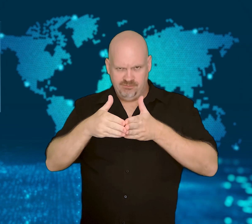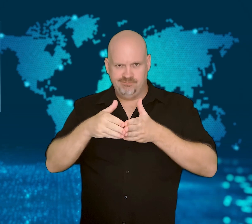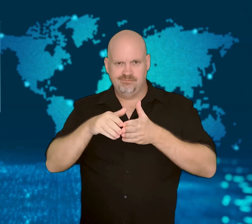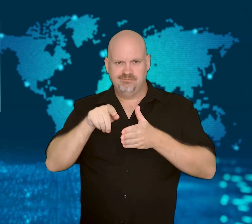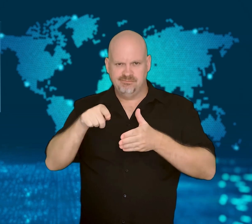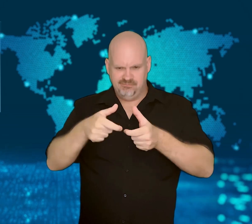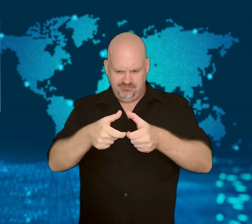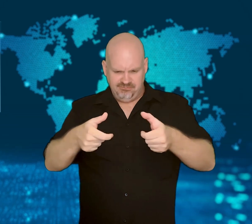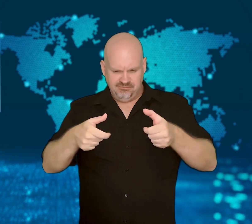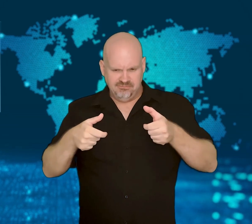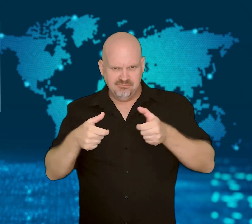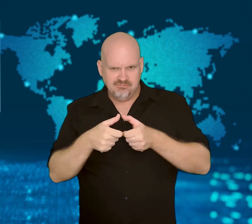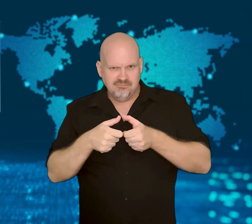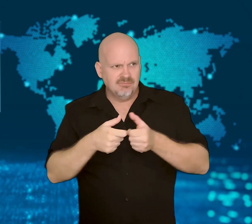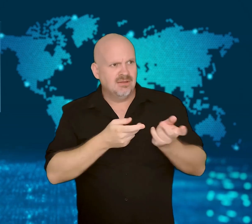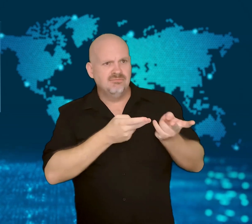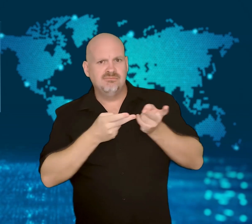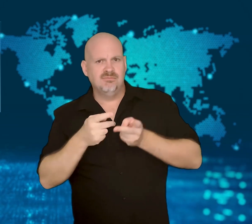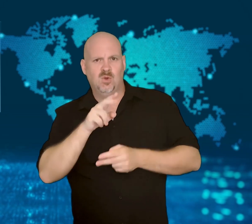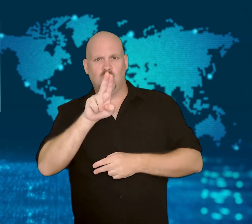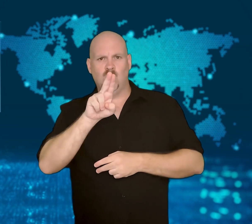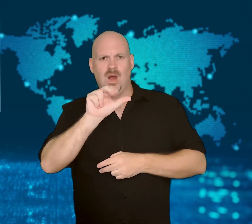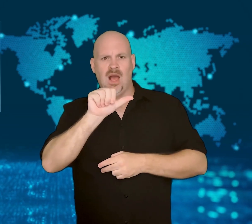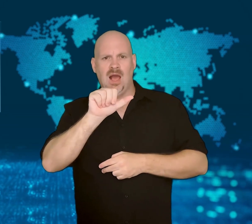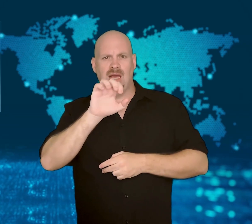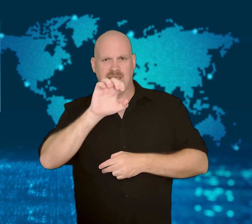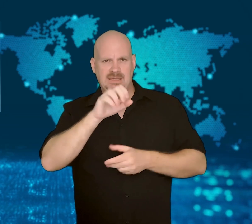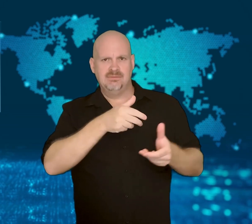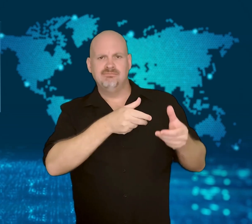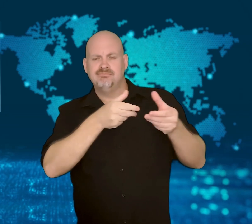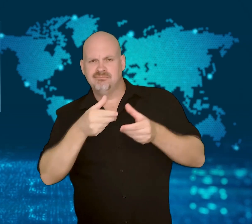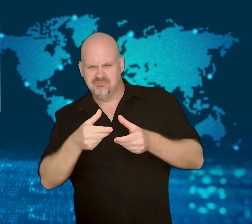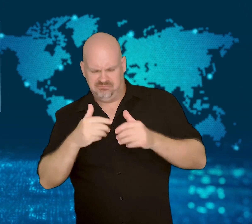found 748 kilograms of meth.